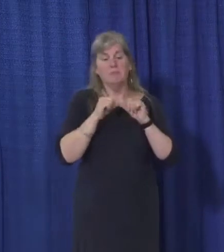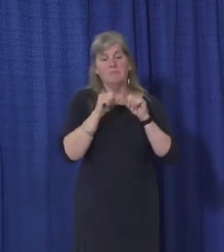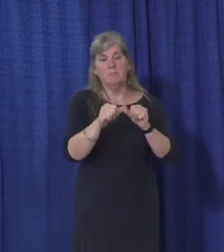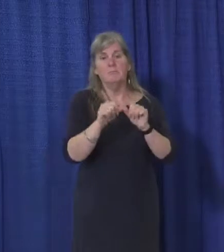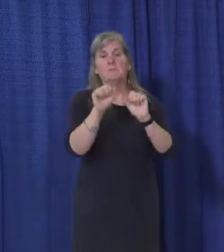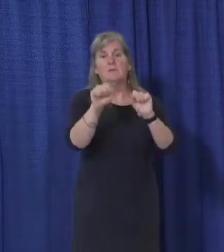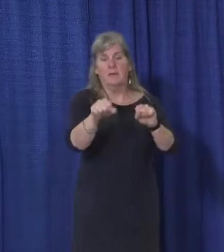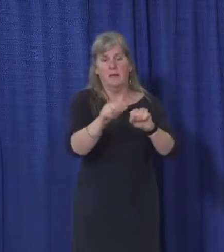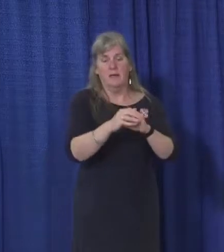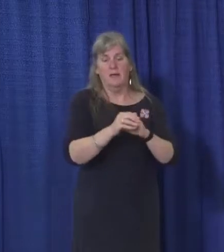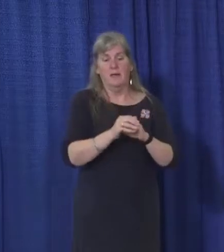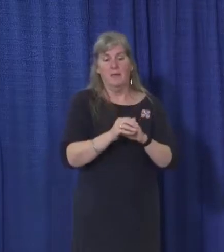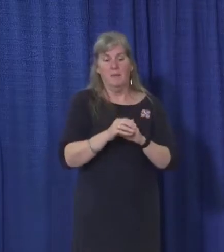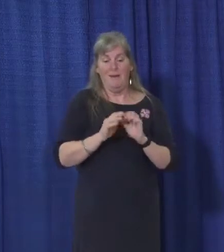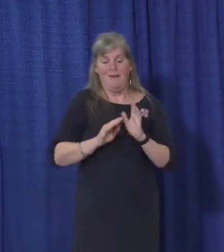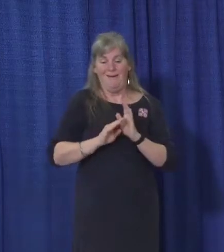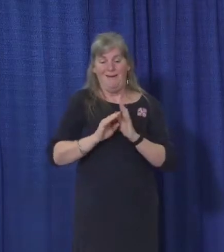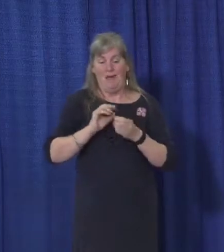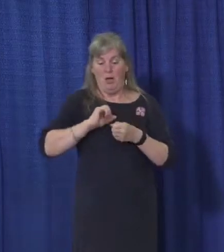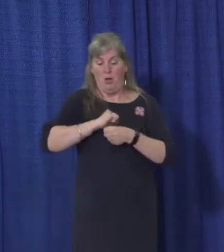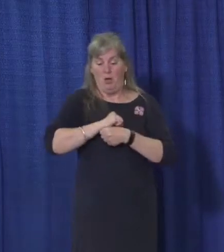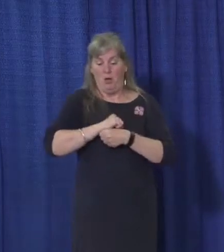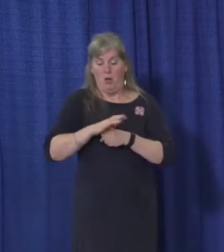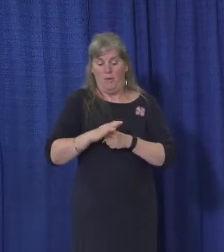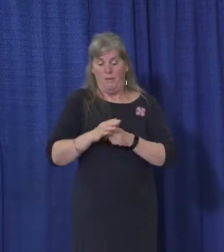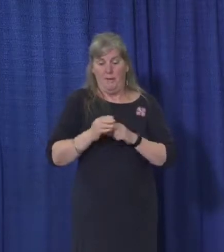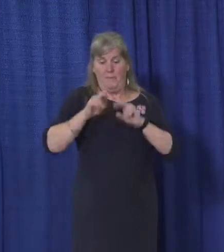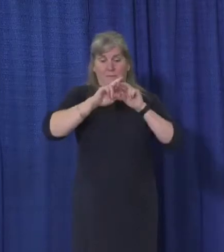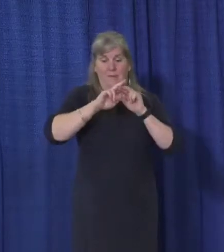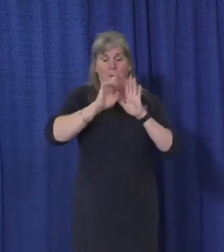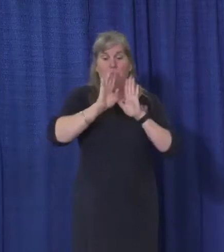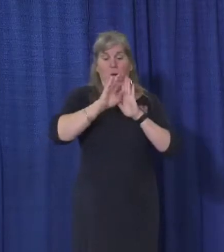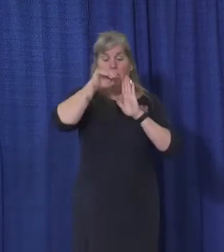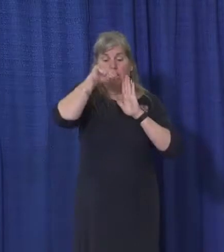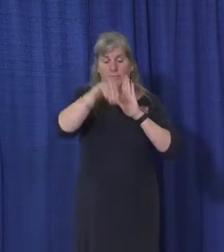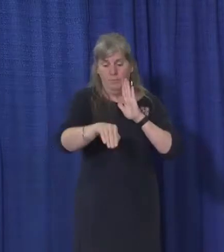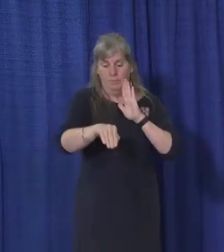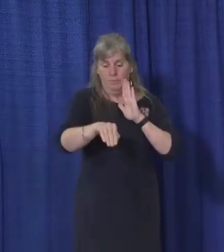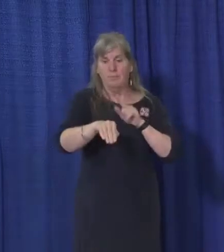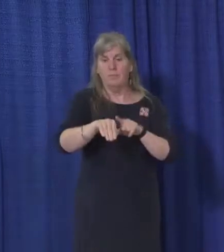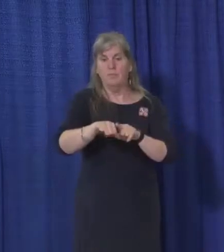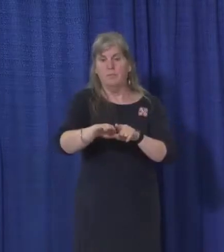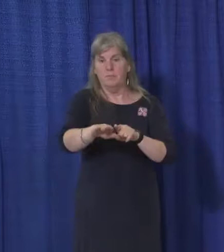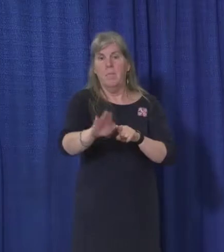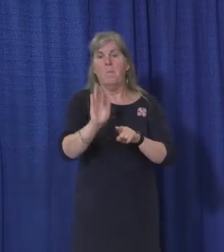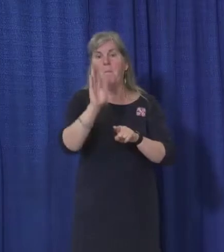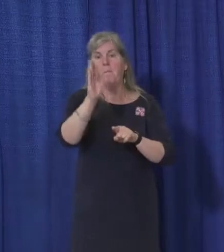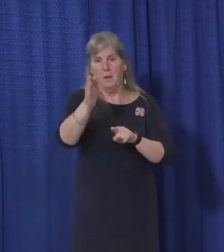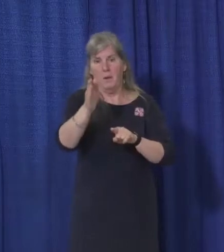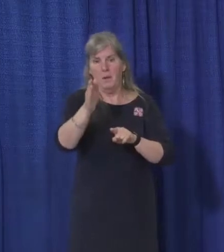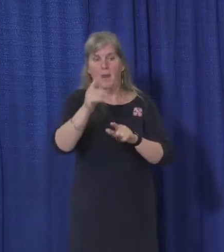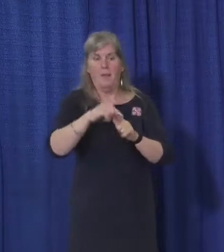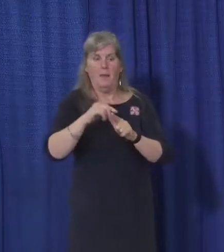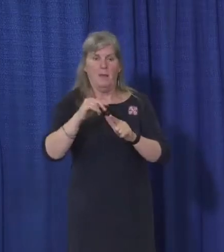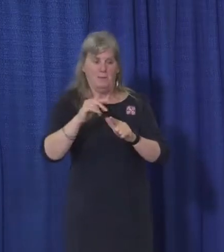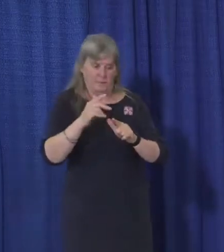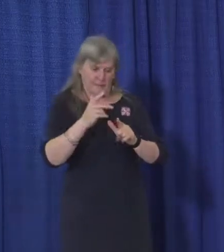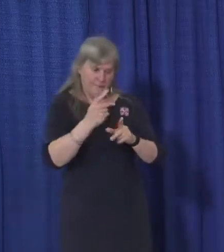we get over the outbreak they will be time for recuperation and again as we get that higher